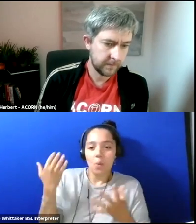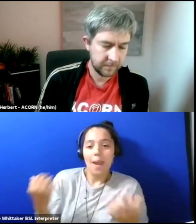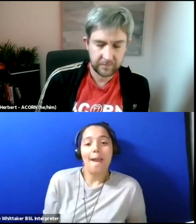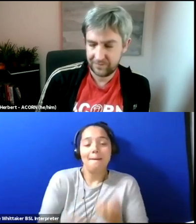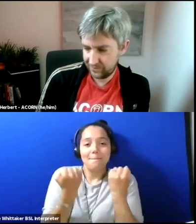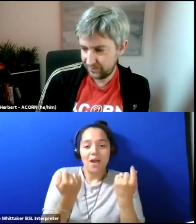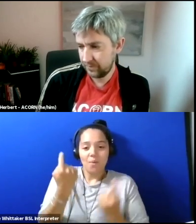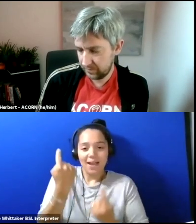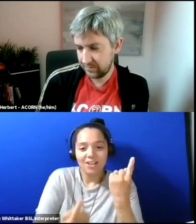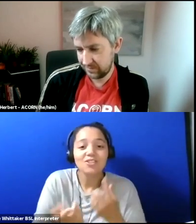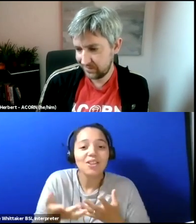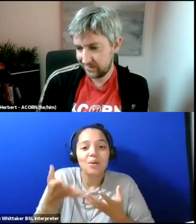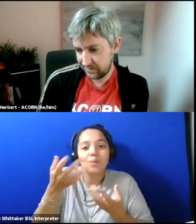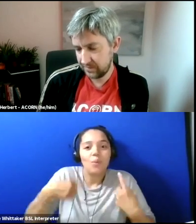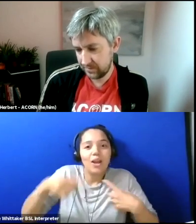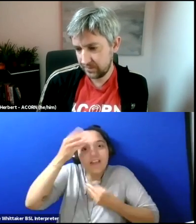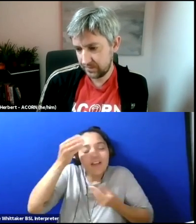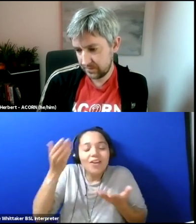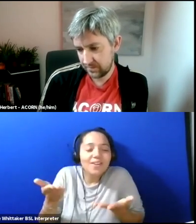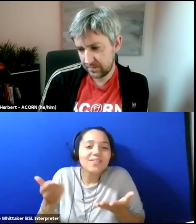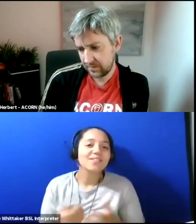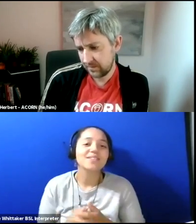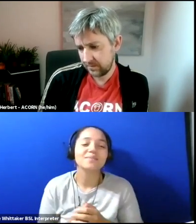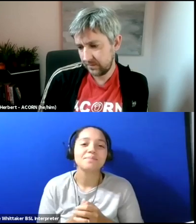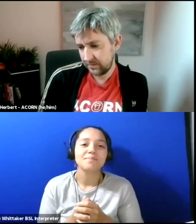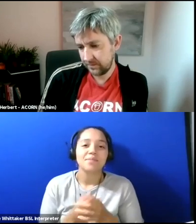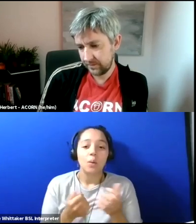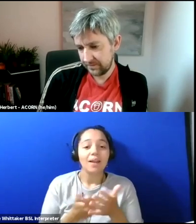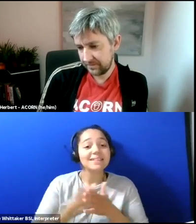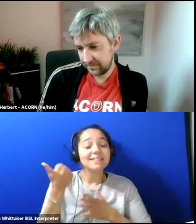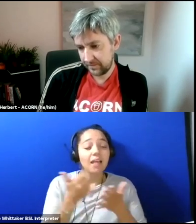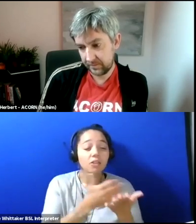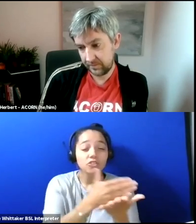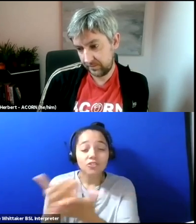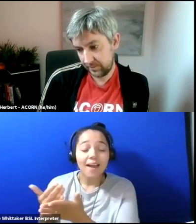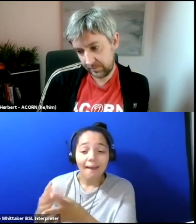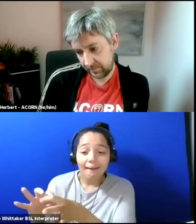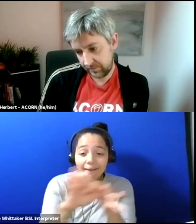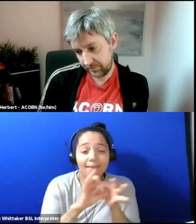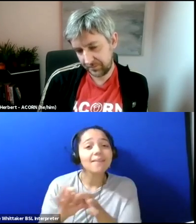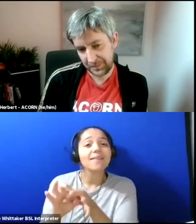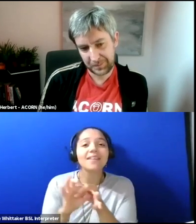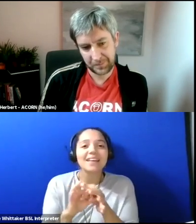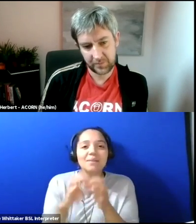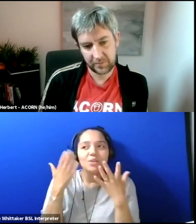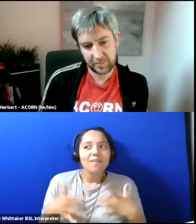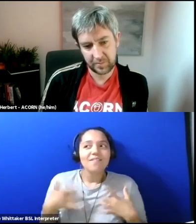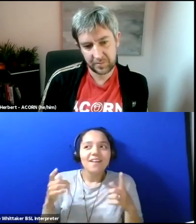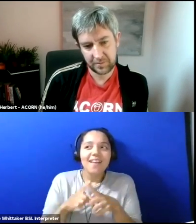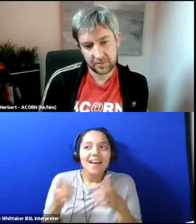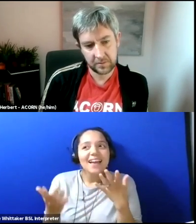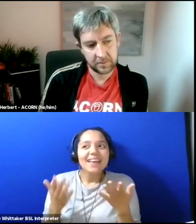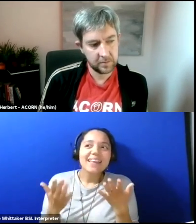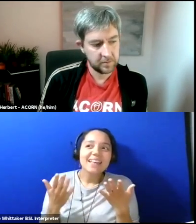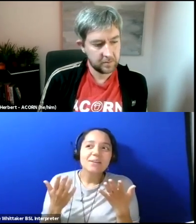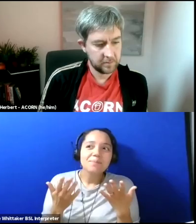We learn, we skillshare and, I don't know, I feel like once you've done